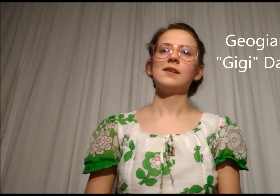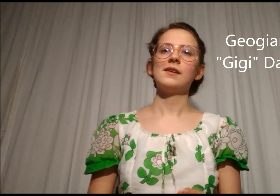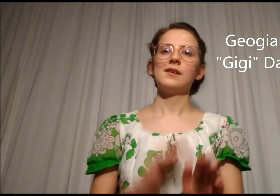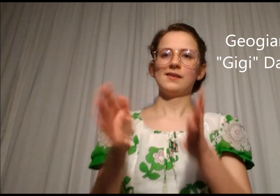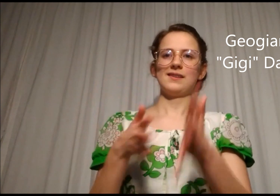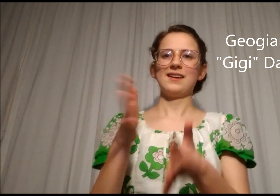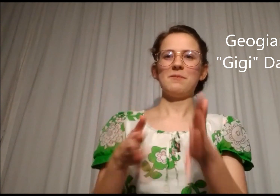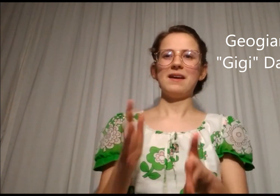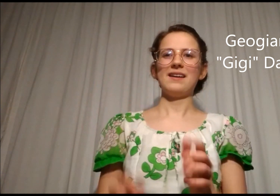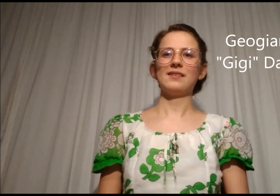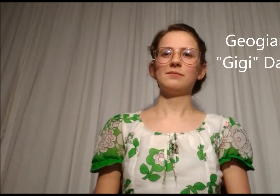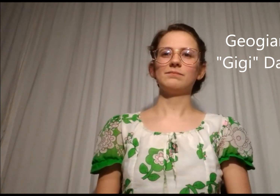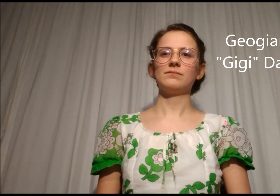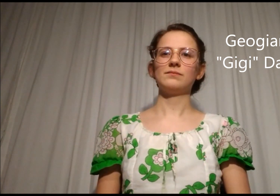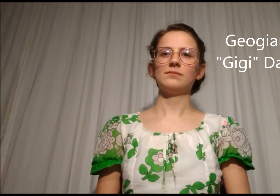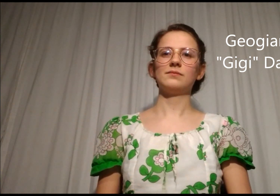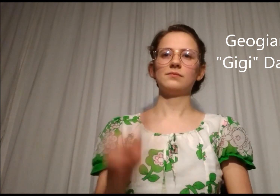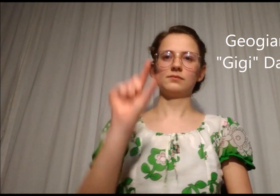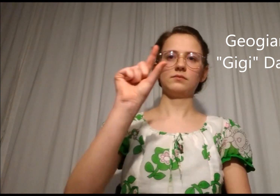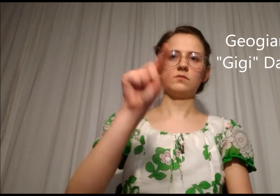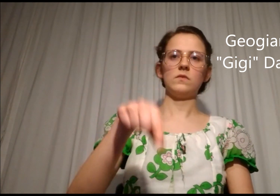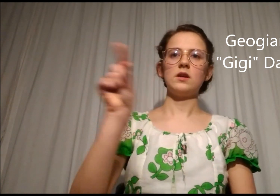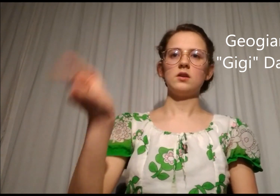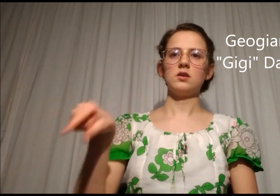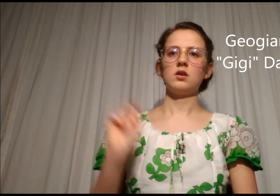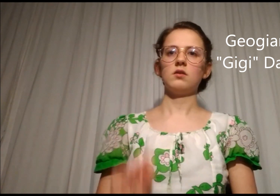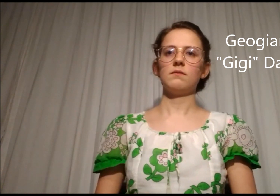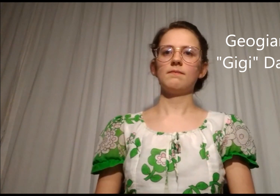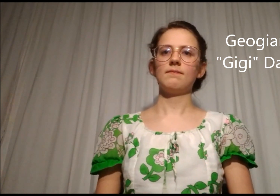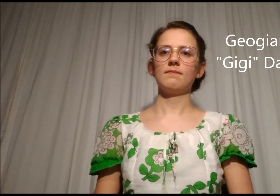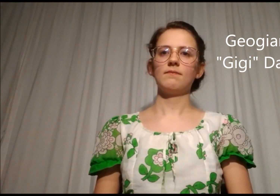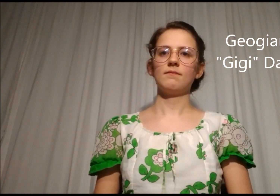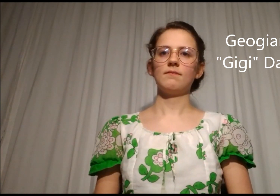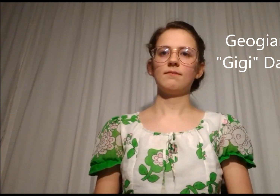Sign: Gigi